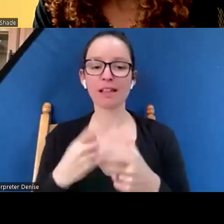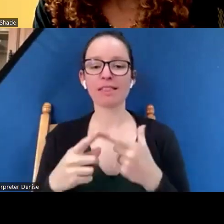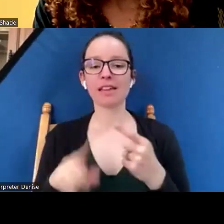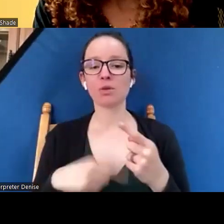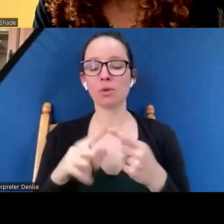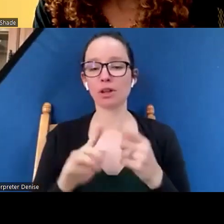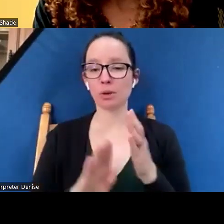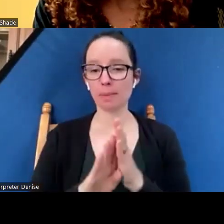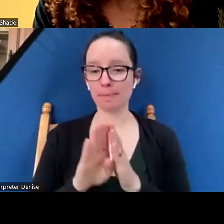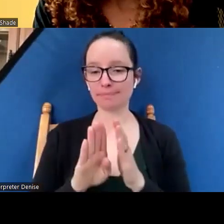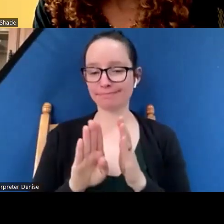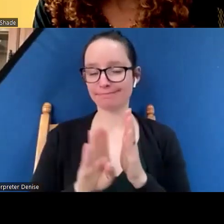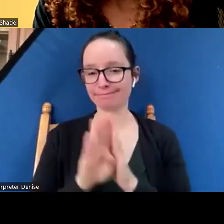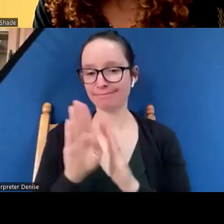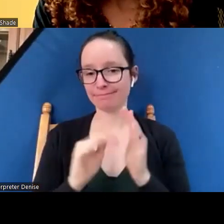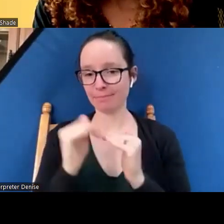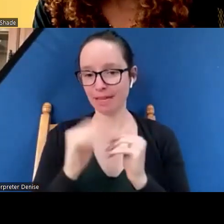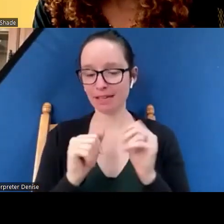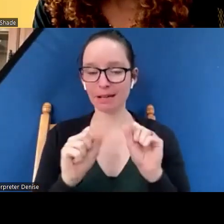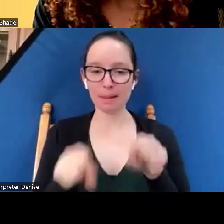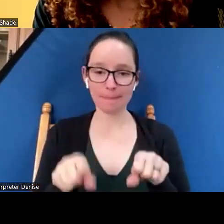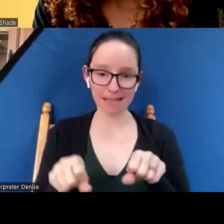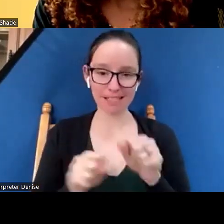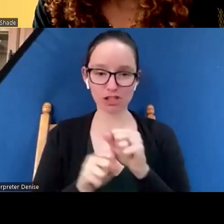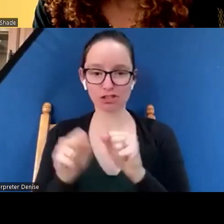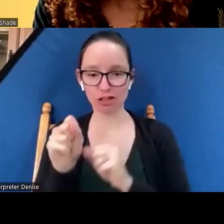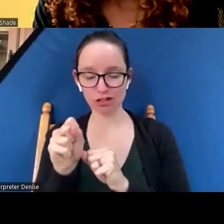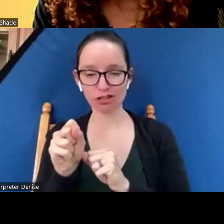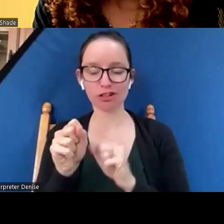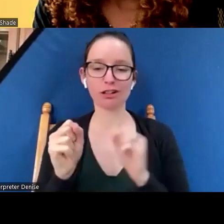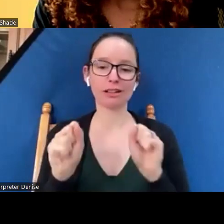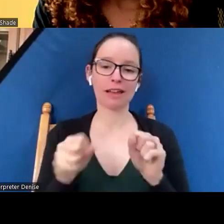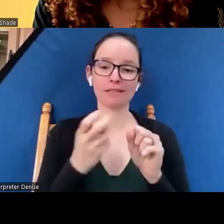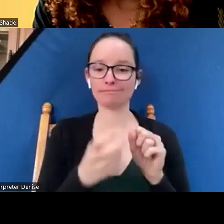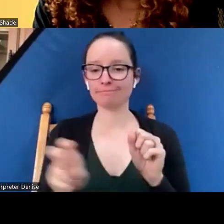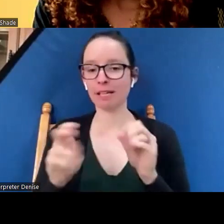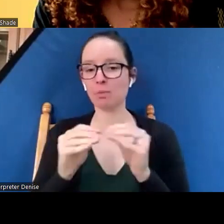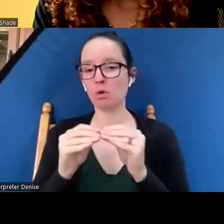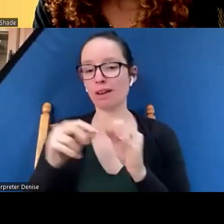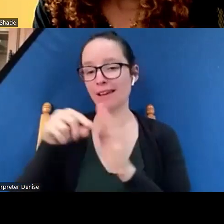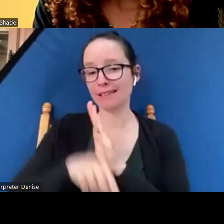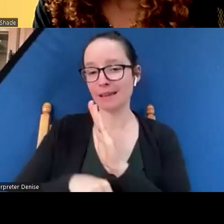you can move into some more in depth processes or link up with other networks.